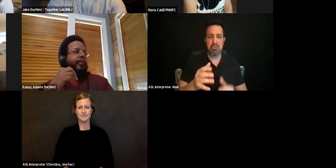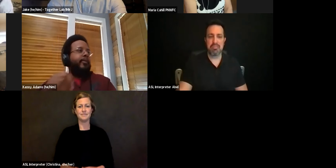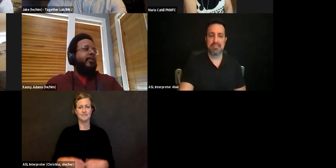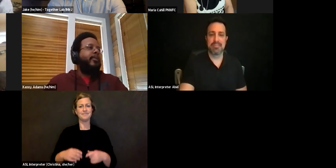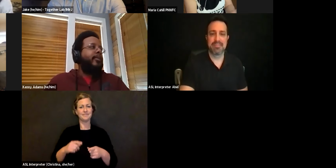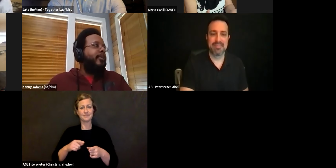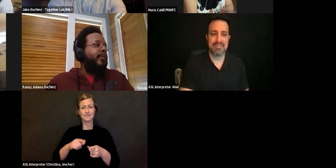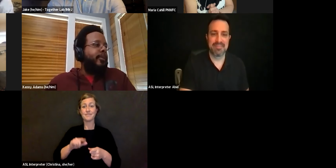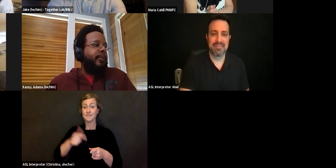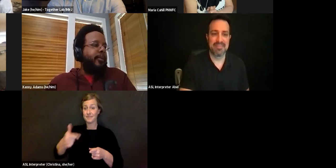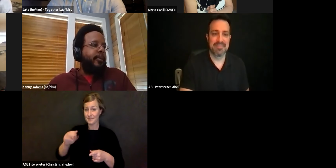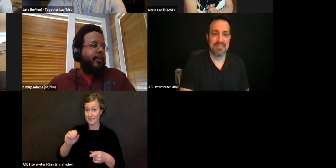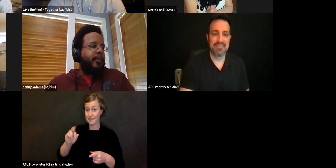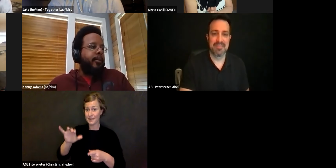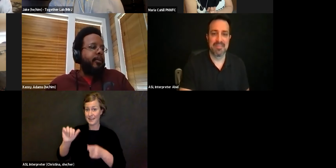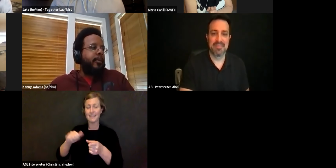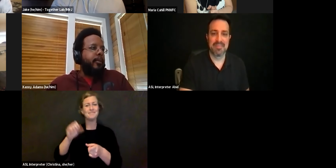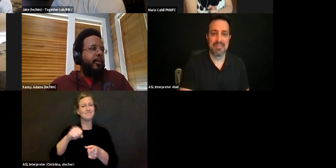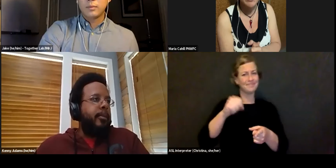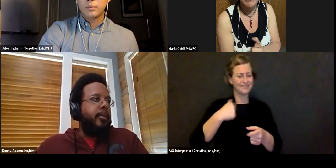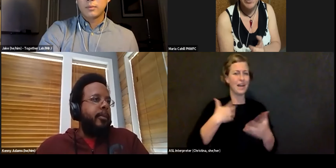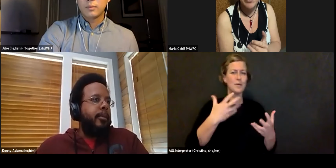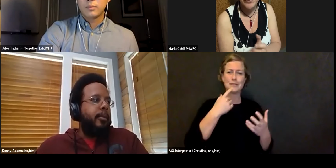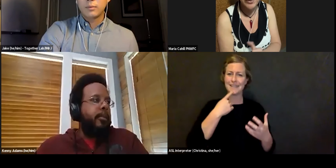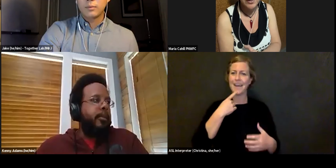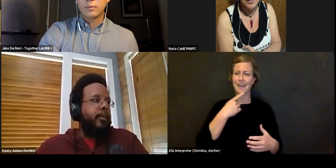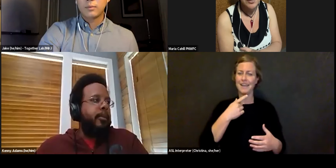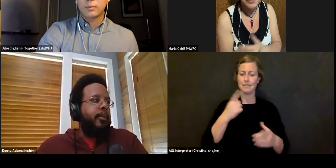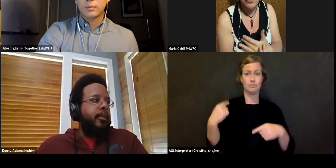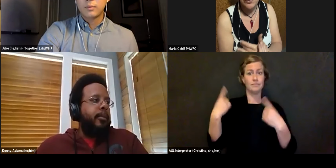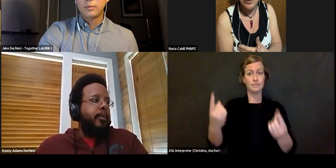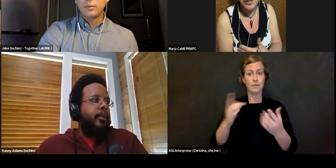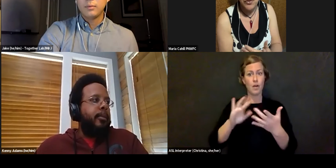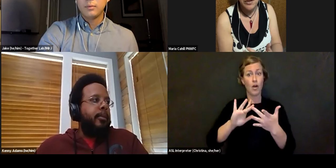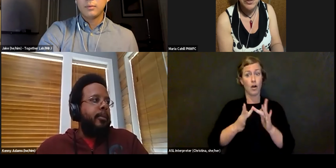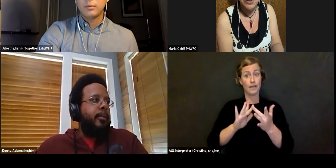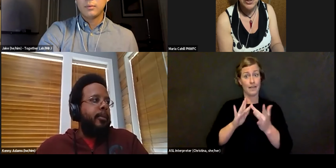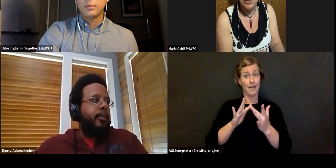in the chat somewhere?